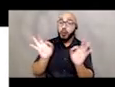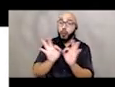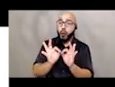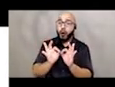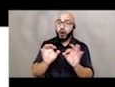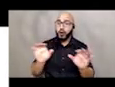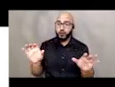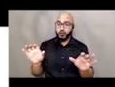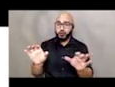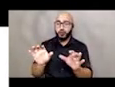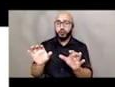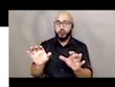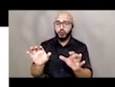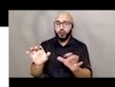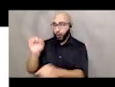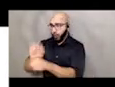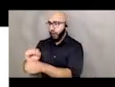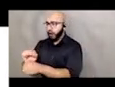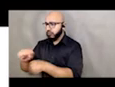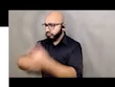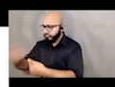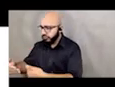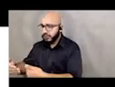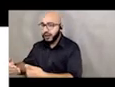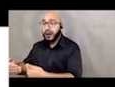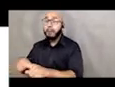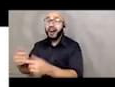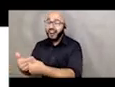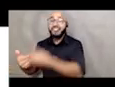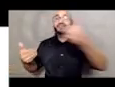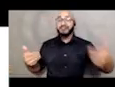from extraneous things, such as work and and school,